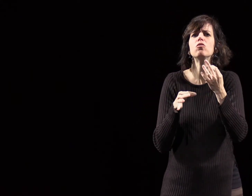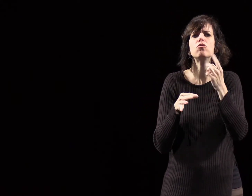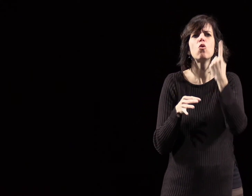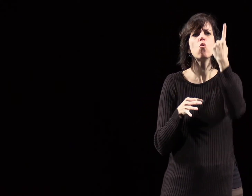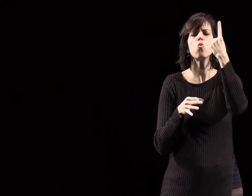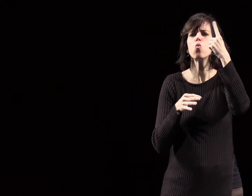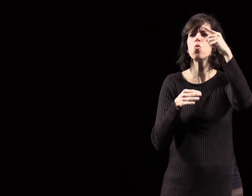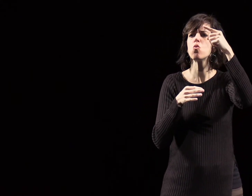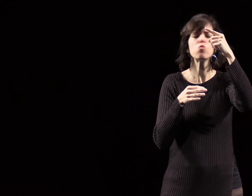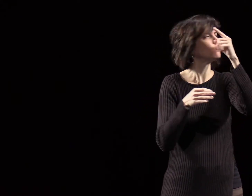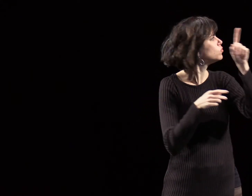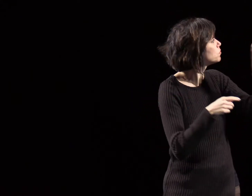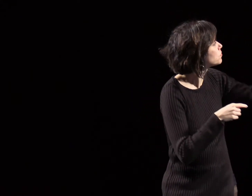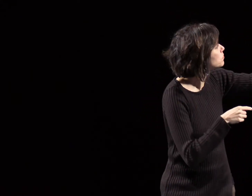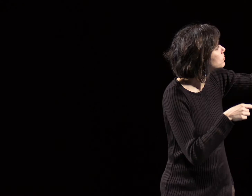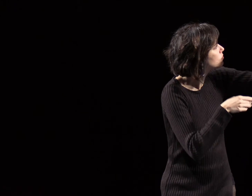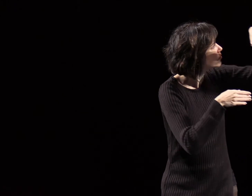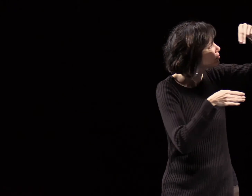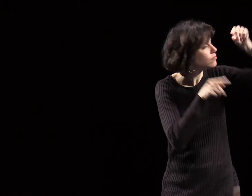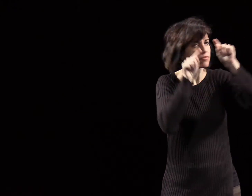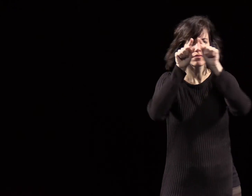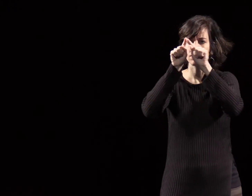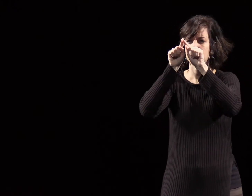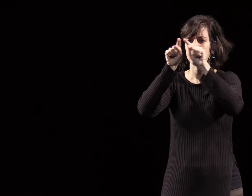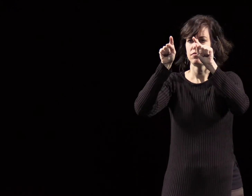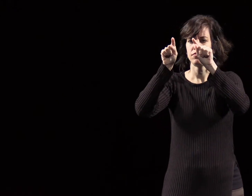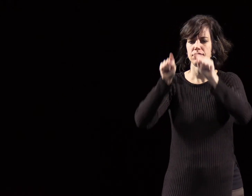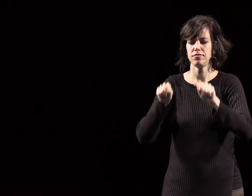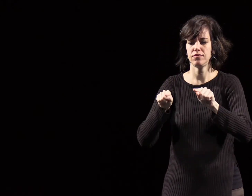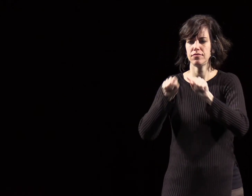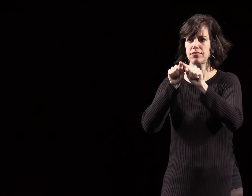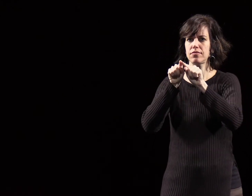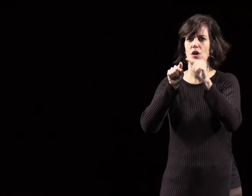Now, what if there's a part that is really important and you would like to go back and reference?